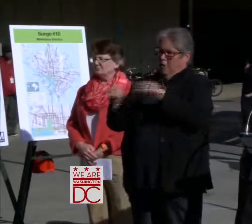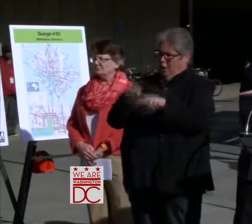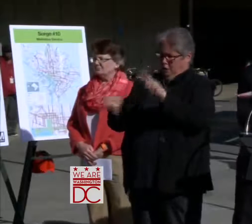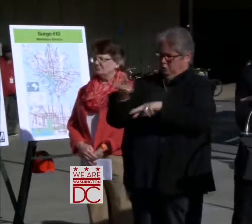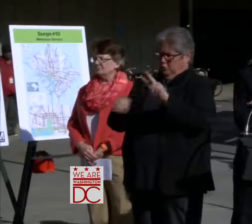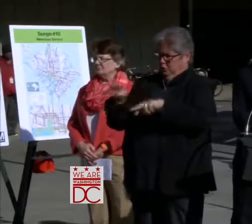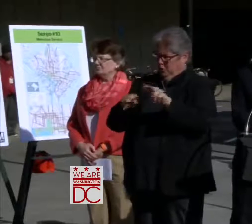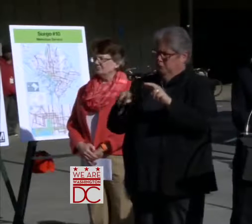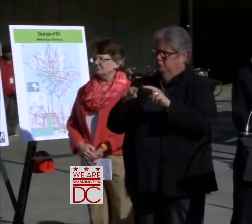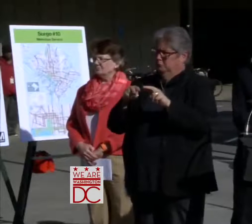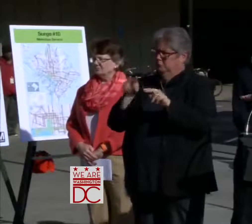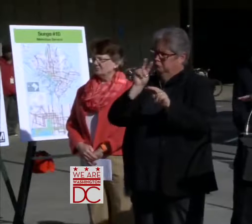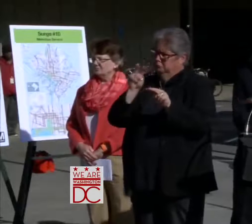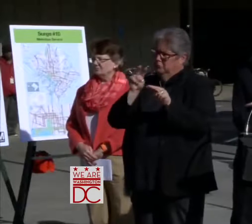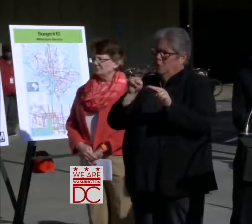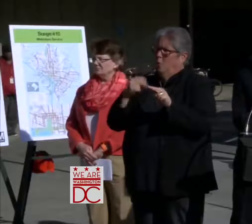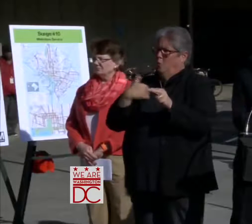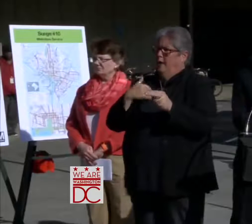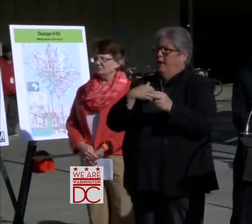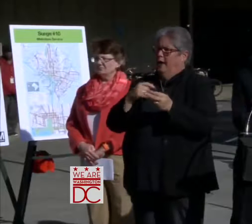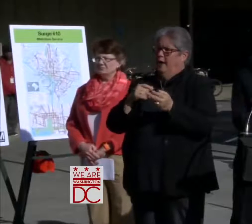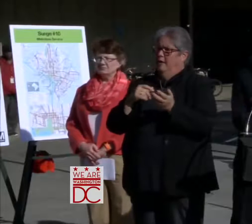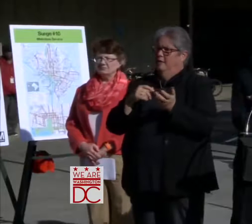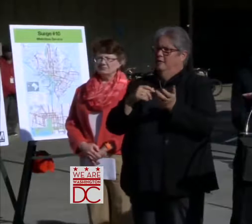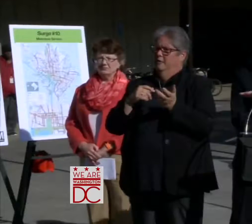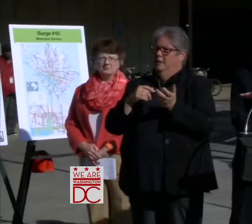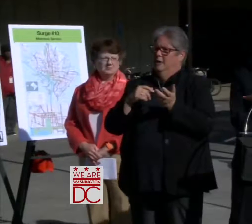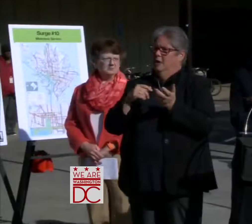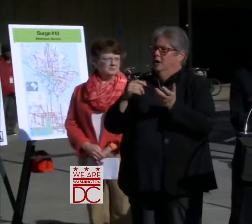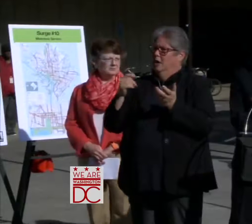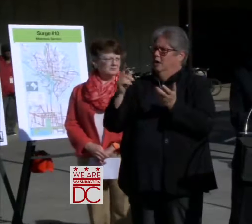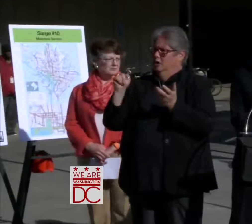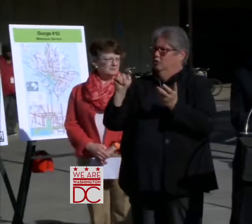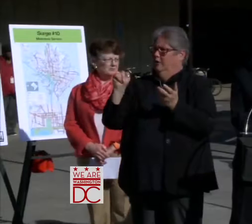BASICALLY HAVE AN ALLOCATION OF TRAFFIC CONTROL OFFICERS THAT WE